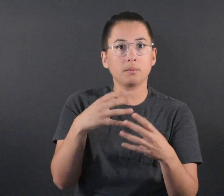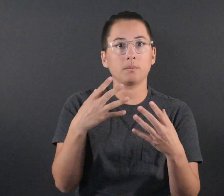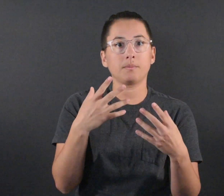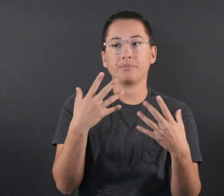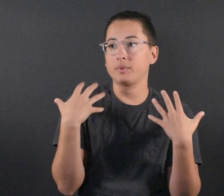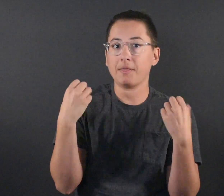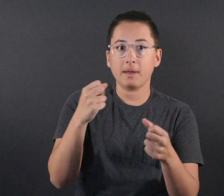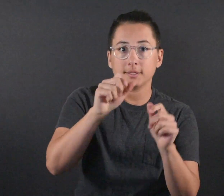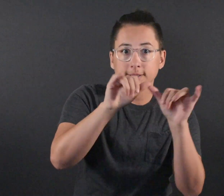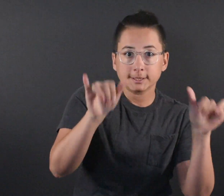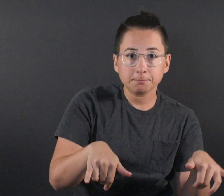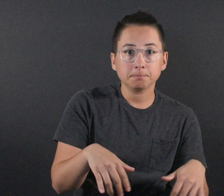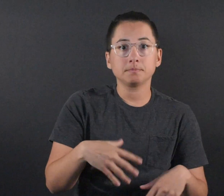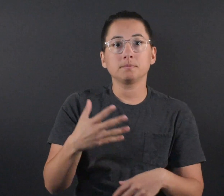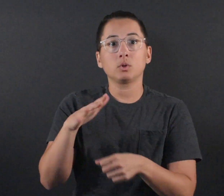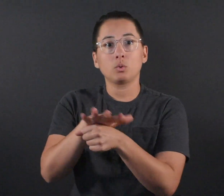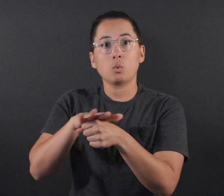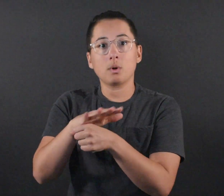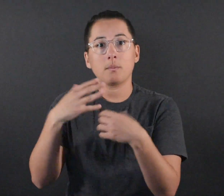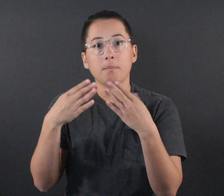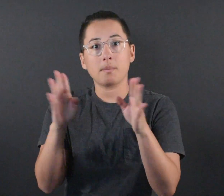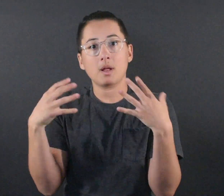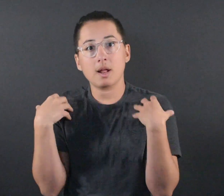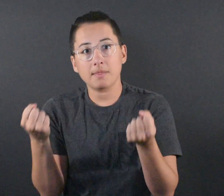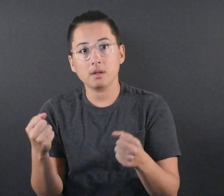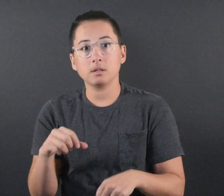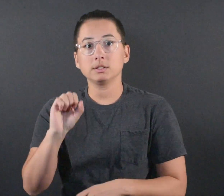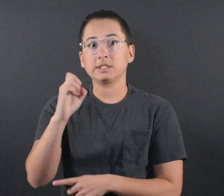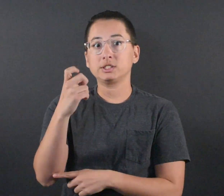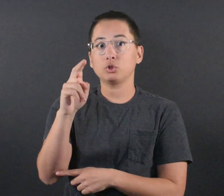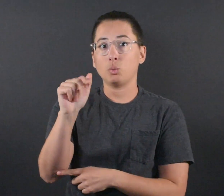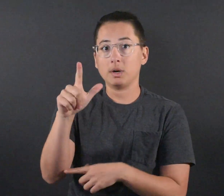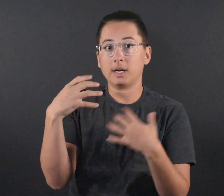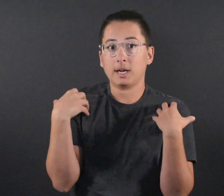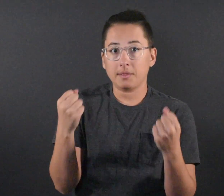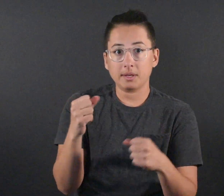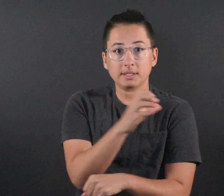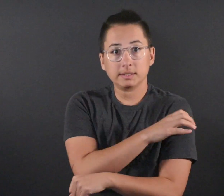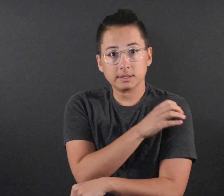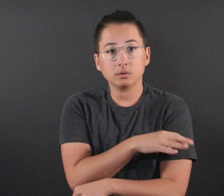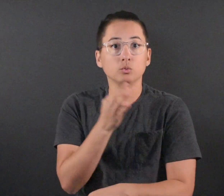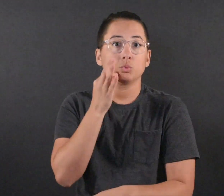including health systems, local public health, sexual health clinics,